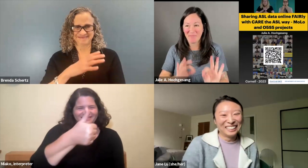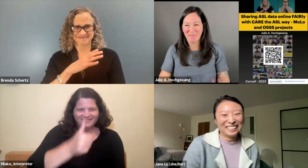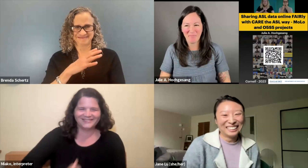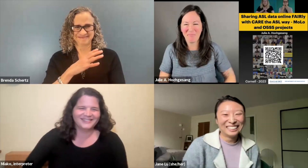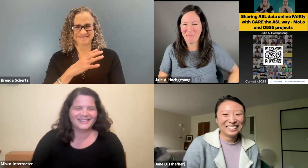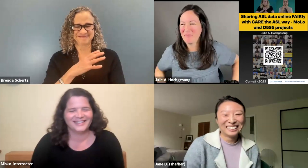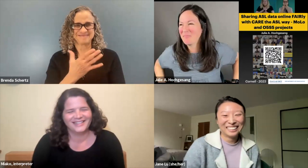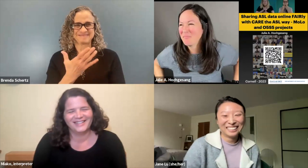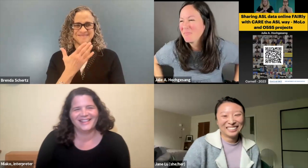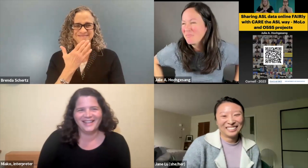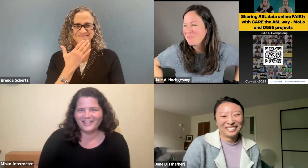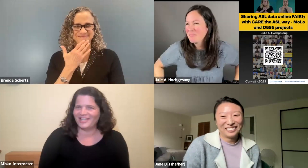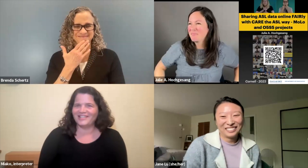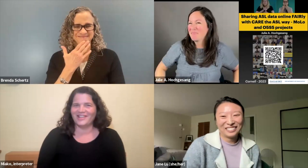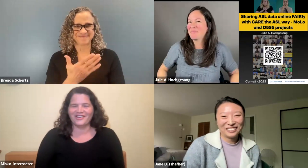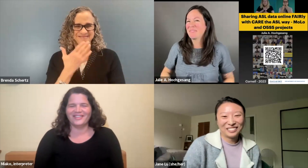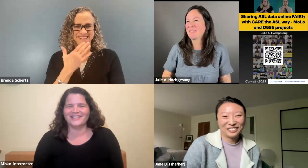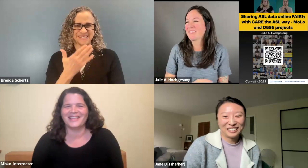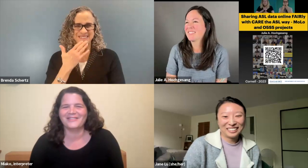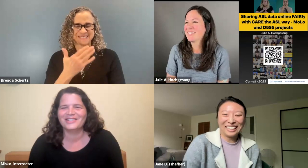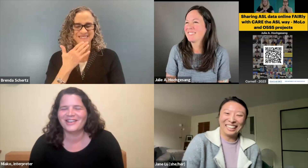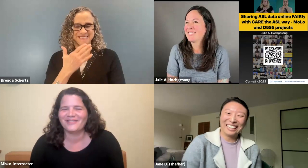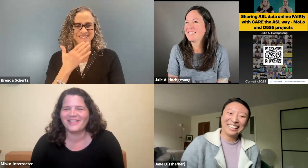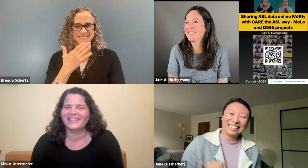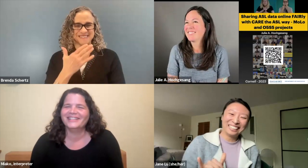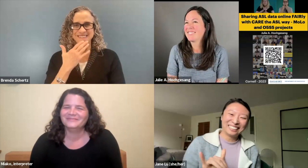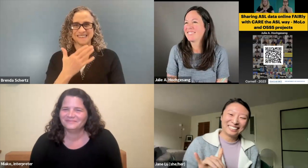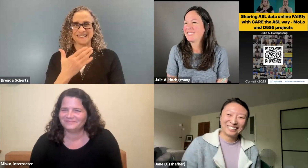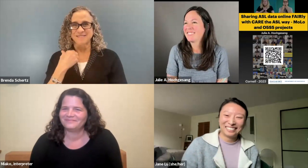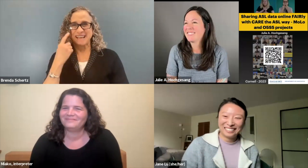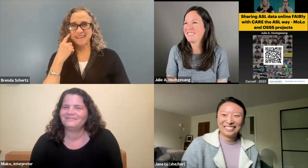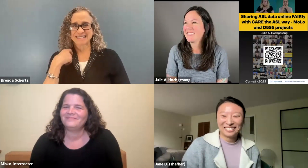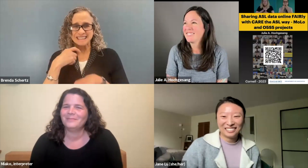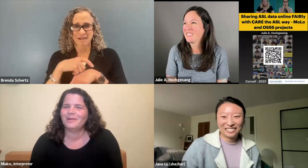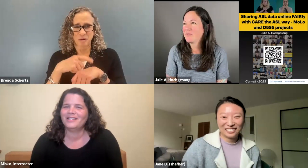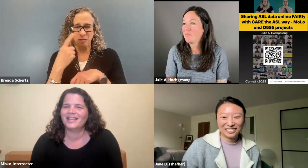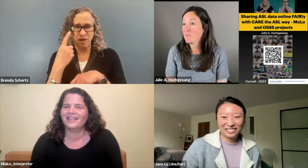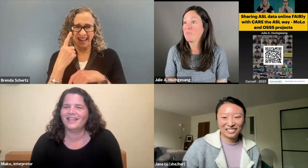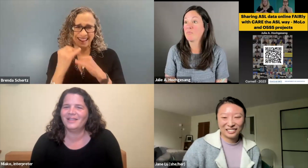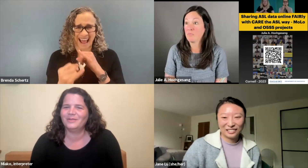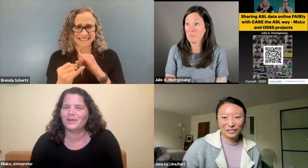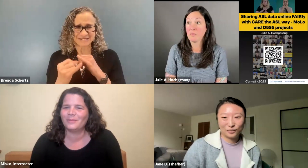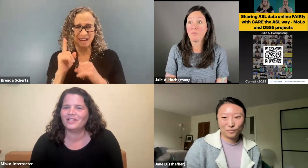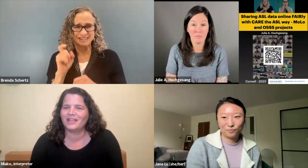options the English takes longer than the sign language Thank you